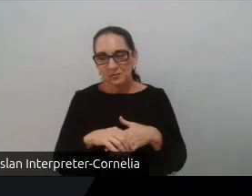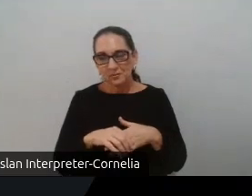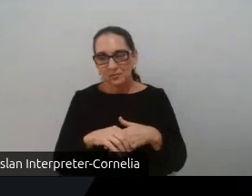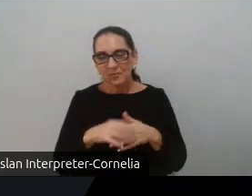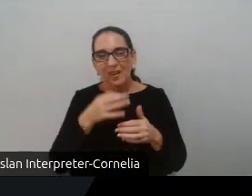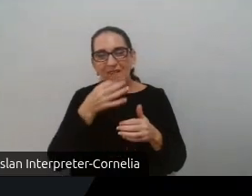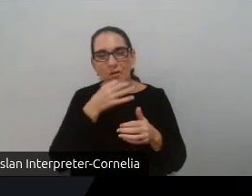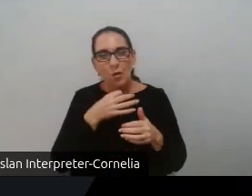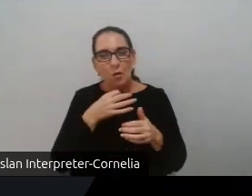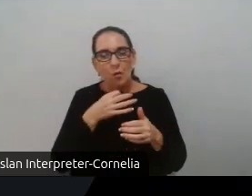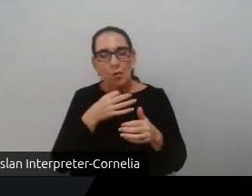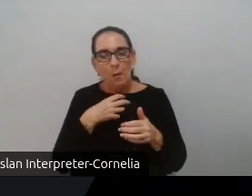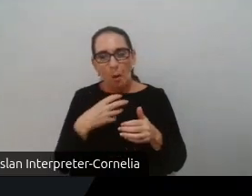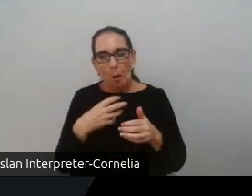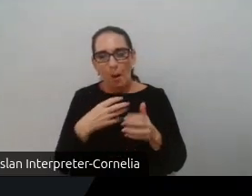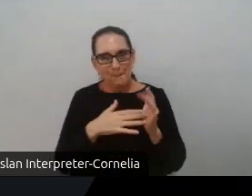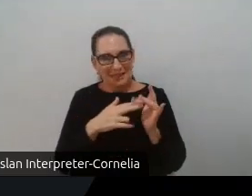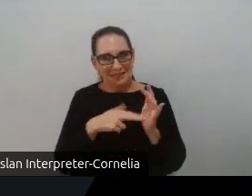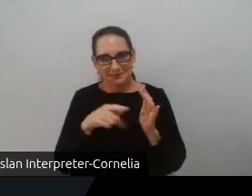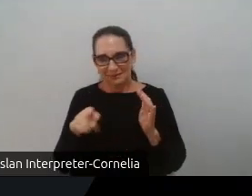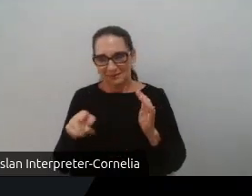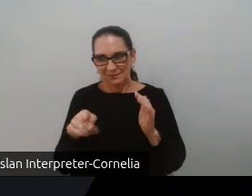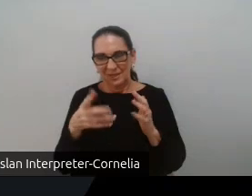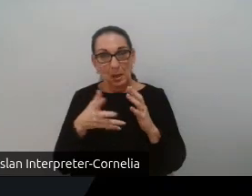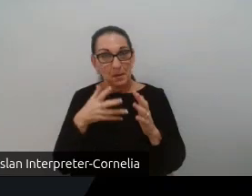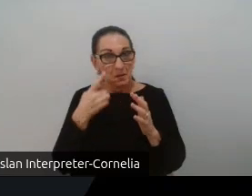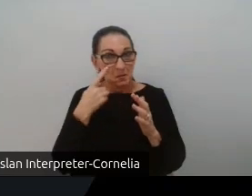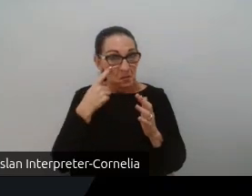um minutes before we wrap up. So, just while we wait to see if anyone has any other questions,